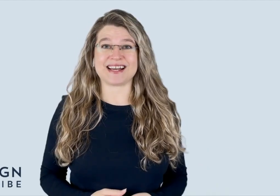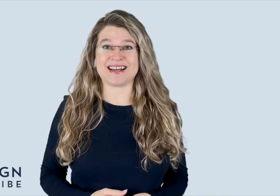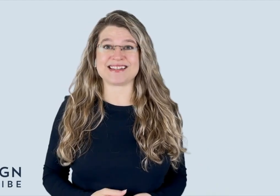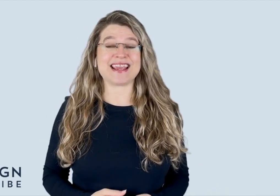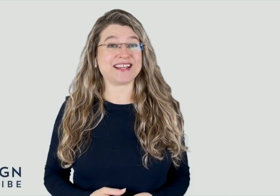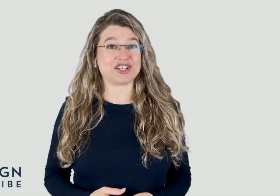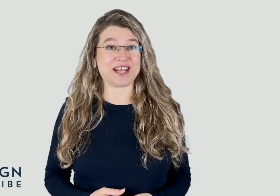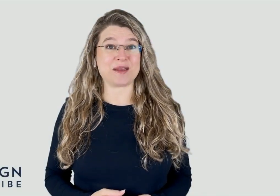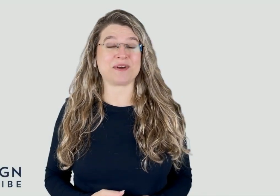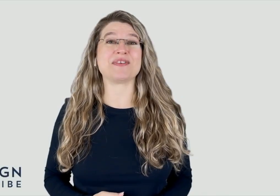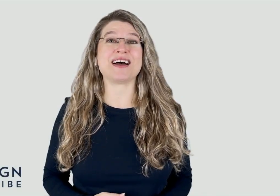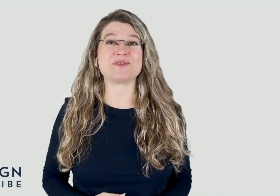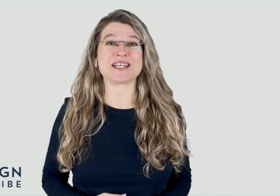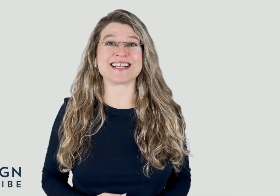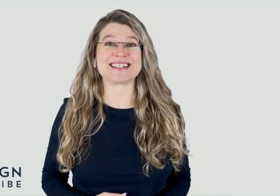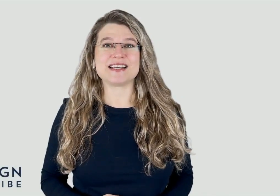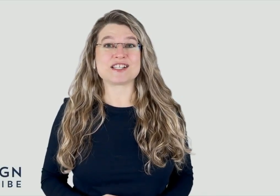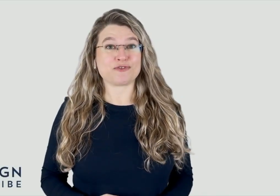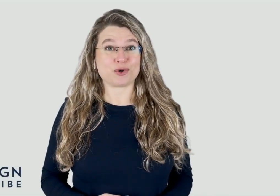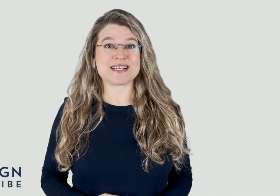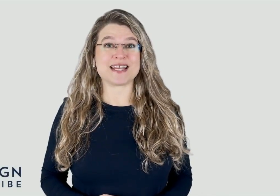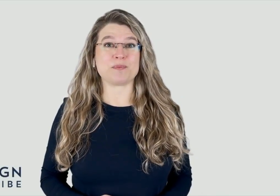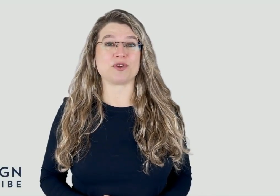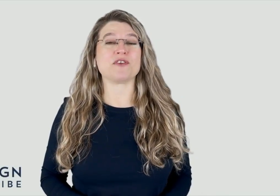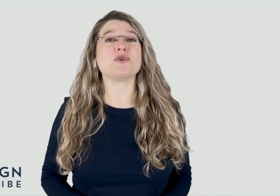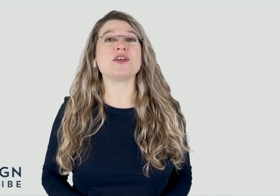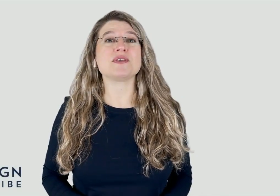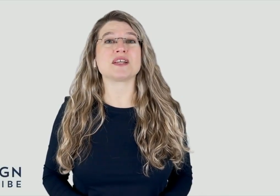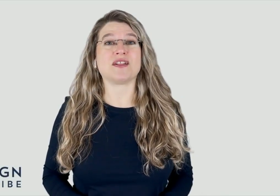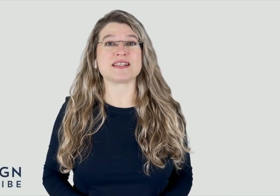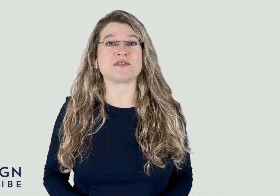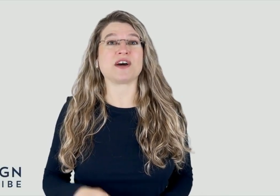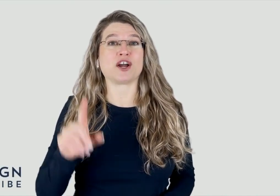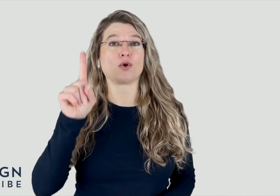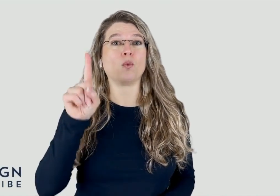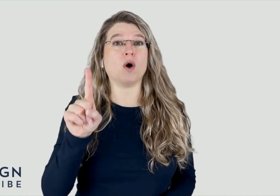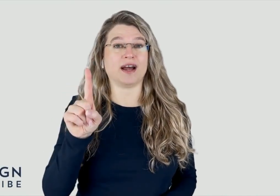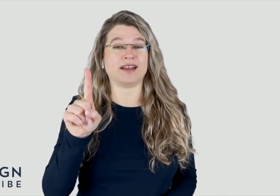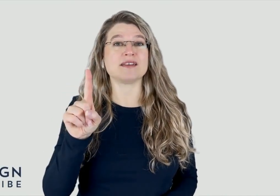size and shape of an object. So, for example, if we use the classifier 1,